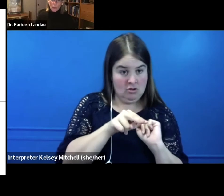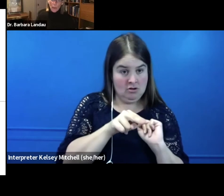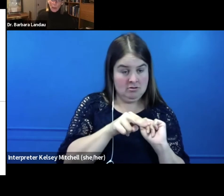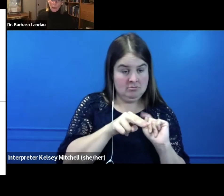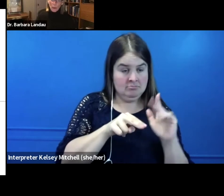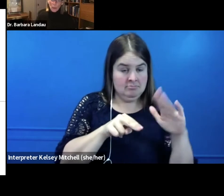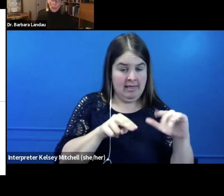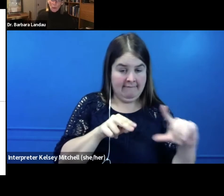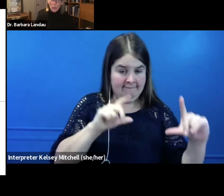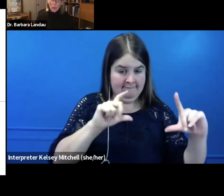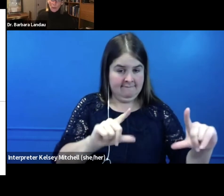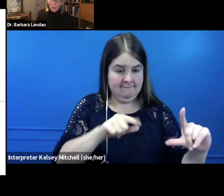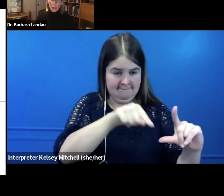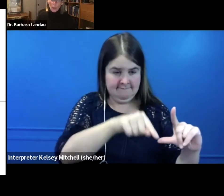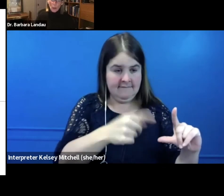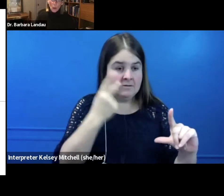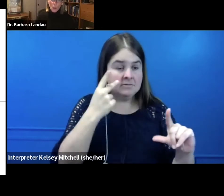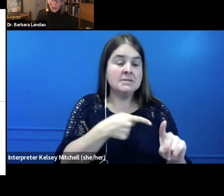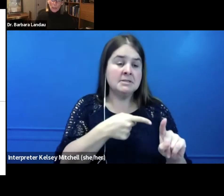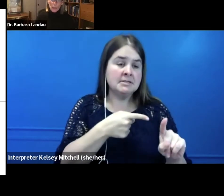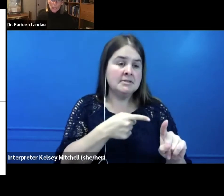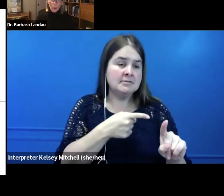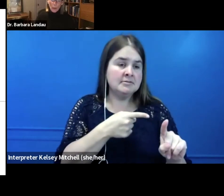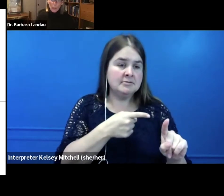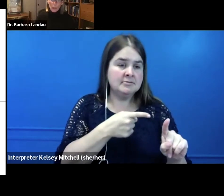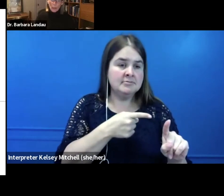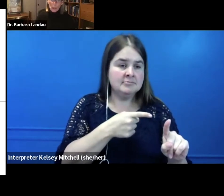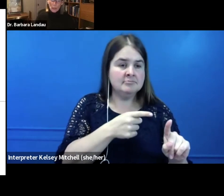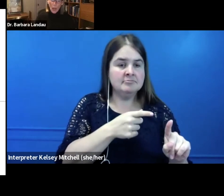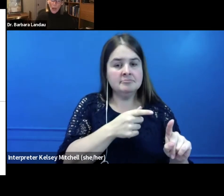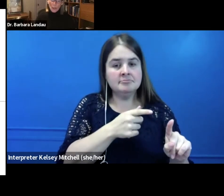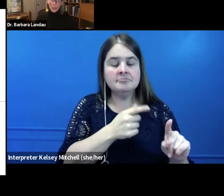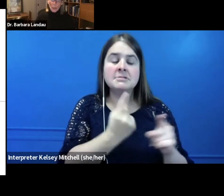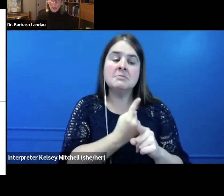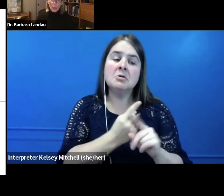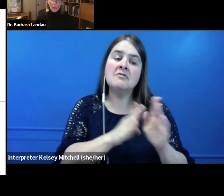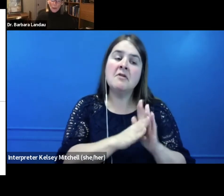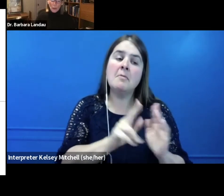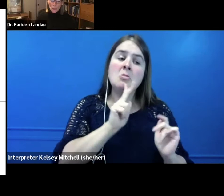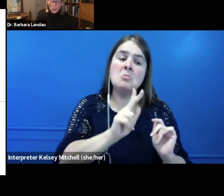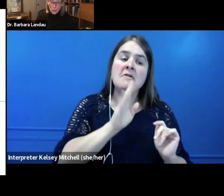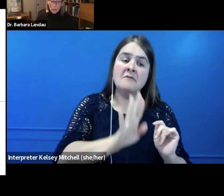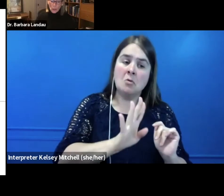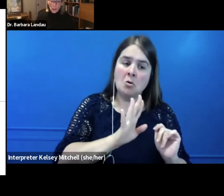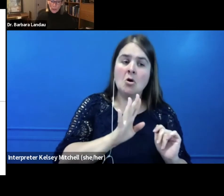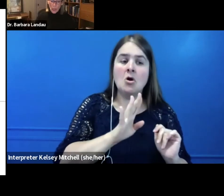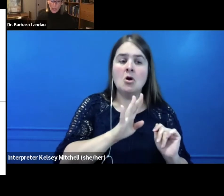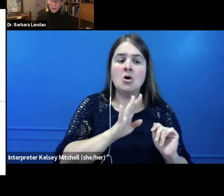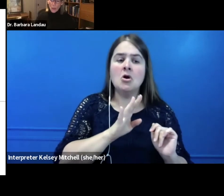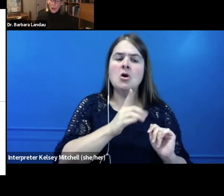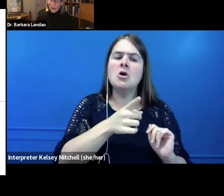panel you can see that for the different orientate oriented slots